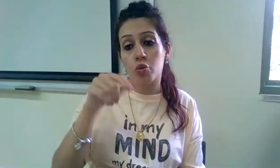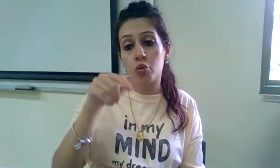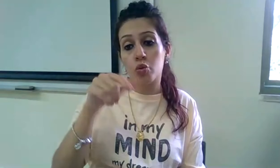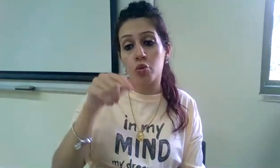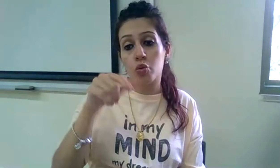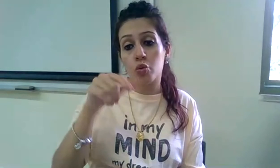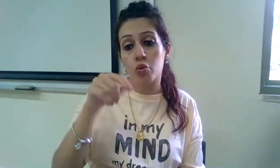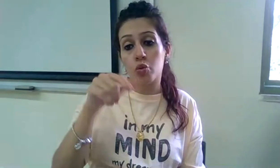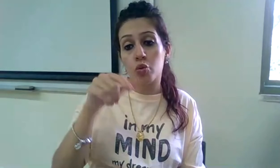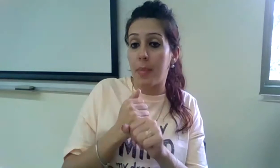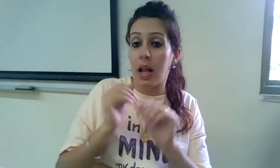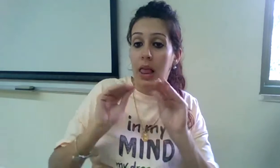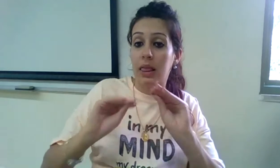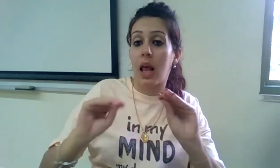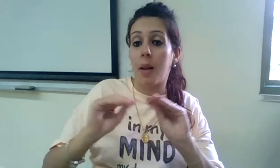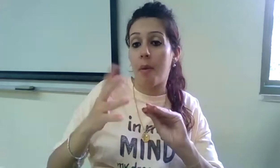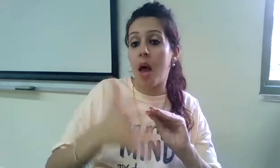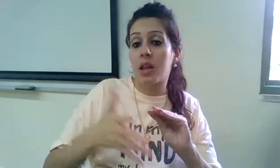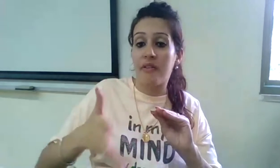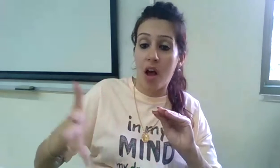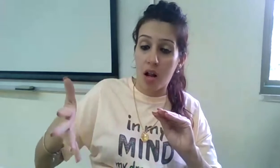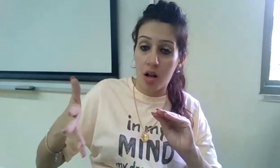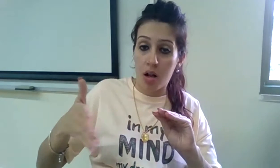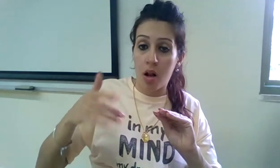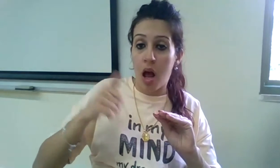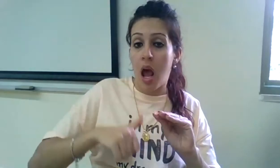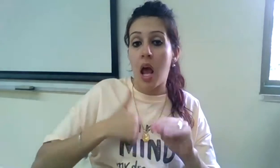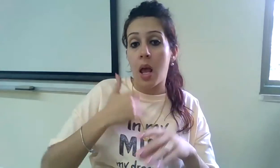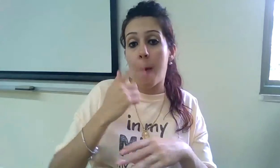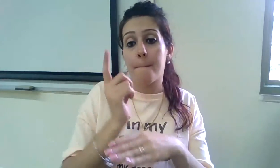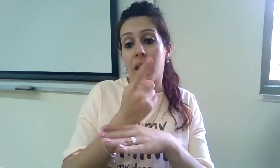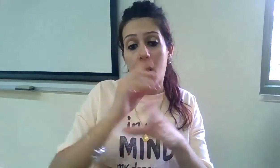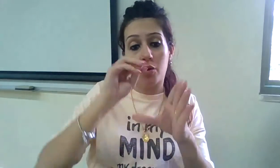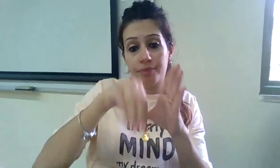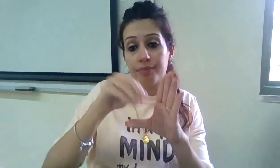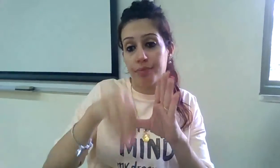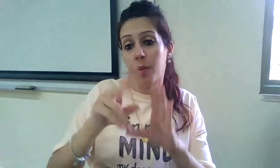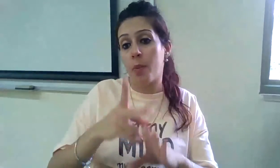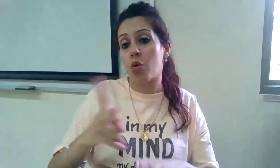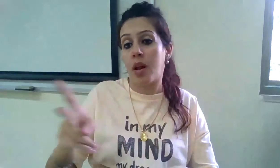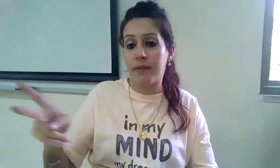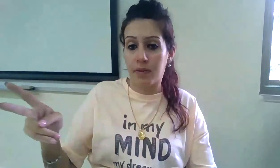learning process to the outcomes of a single event and probably make